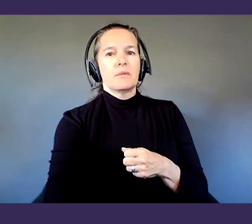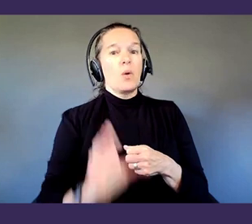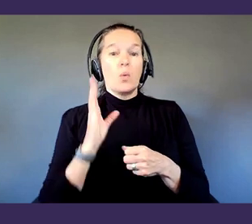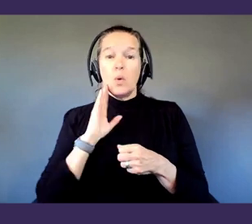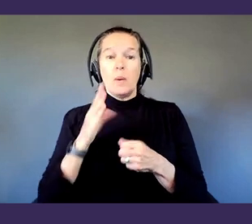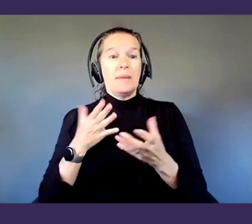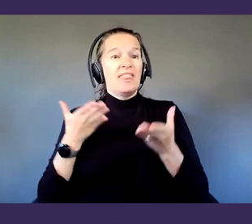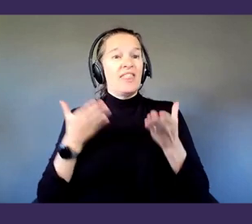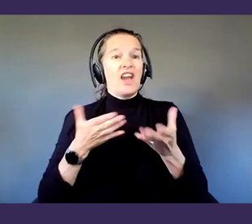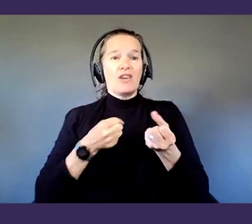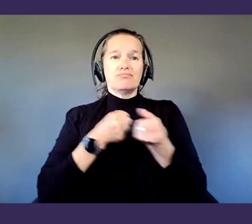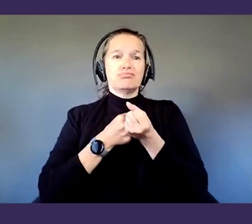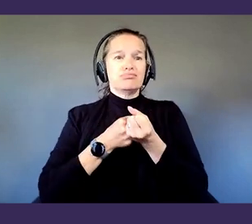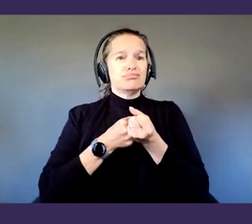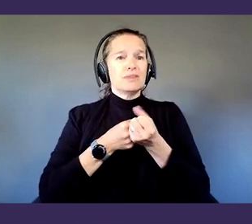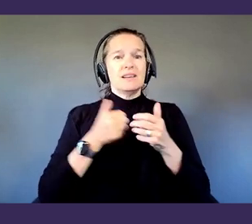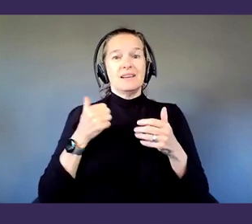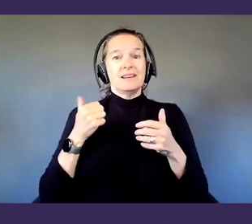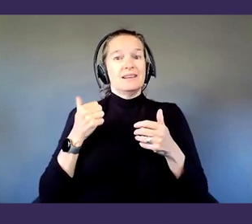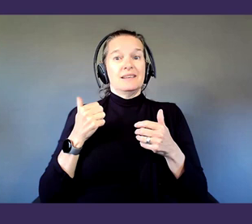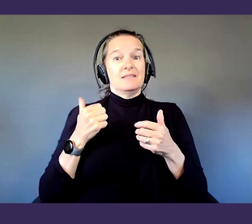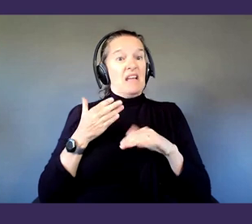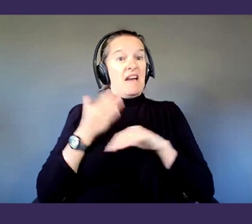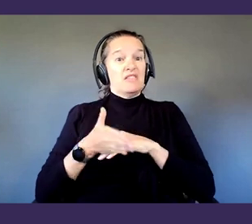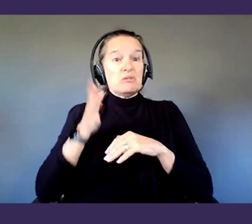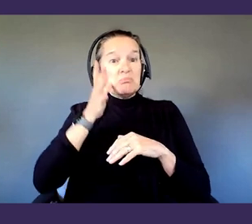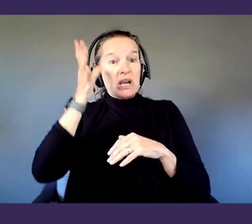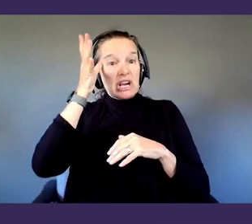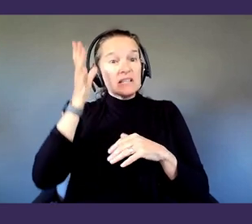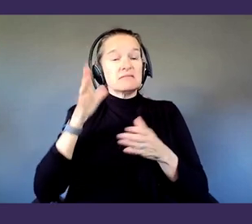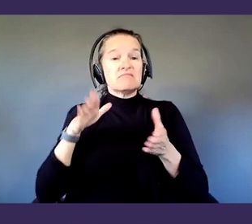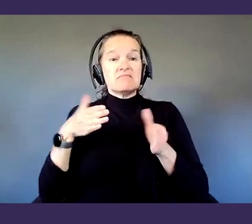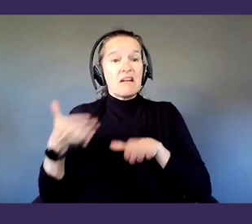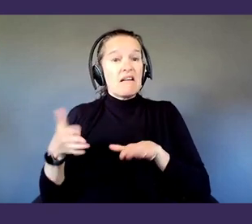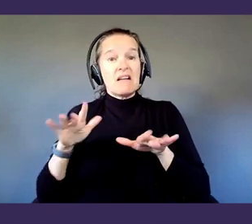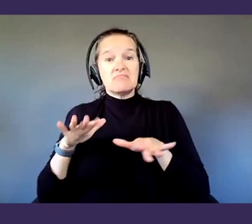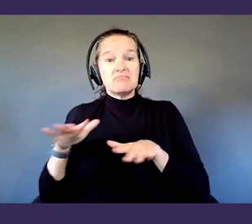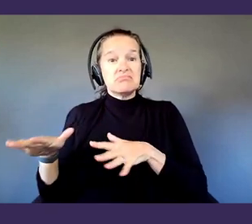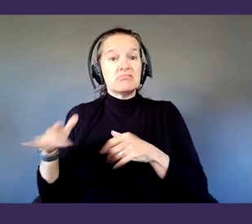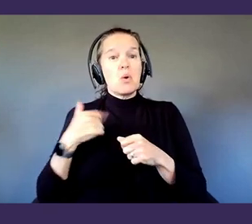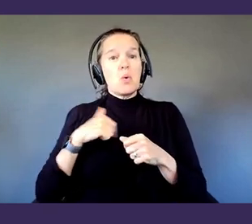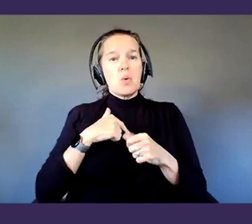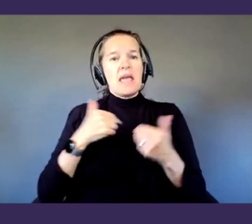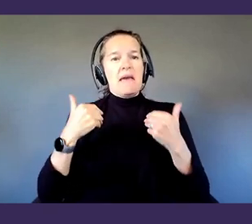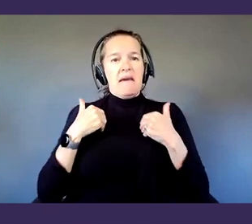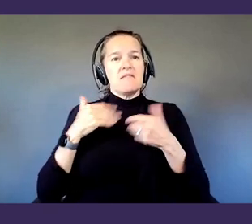mine's and husband's years. And we have enough time to continue training them